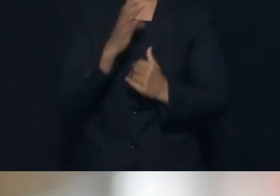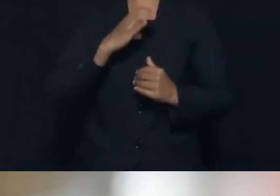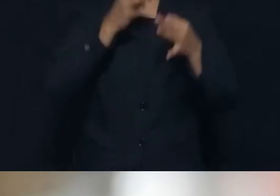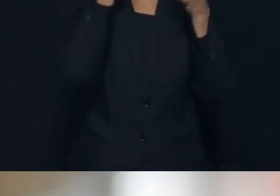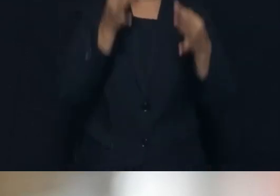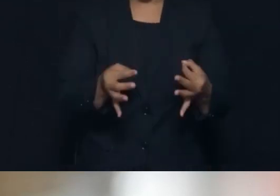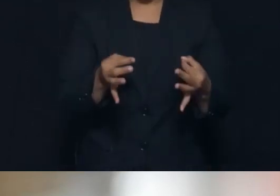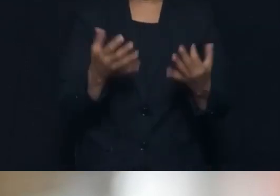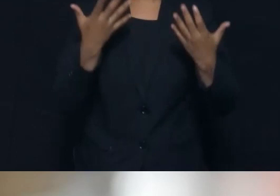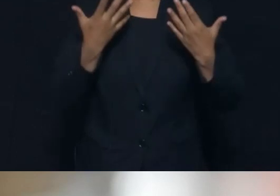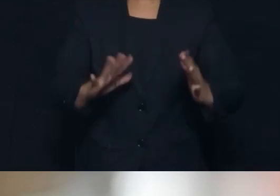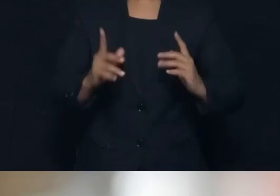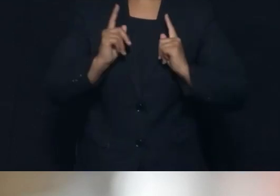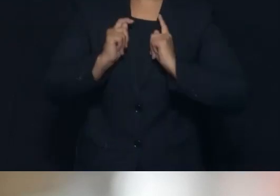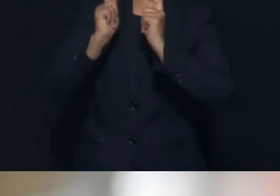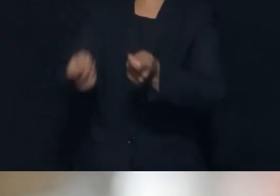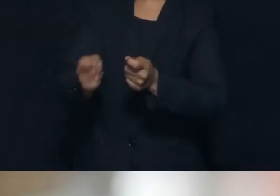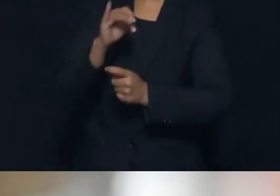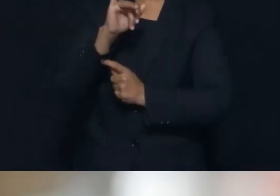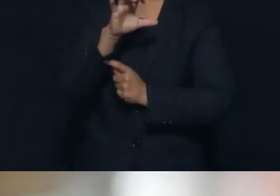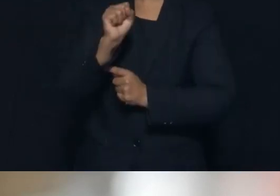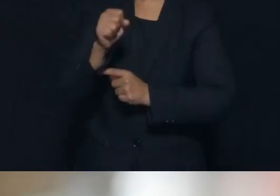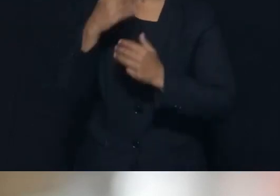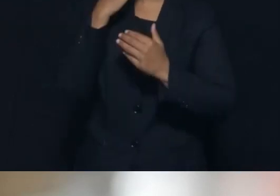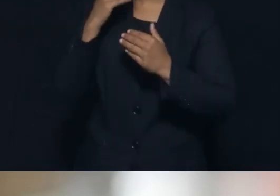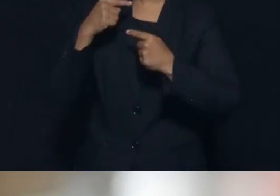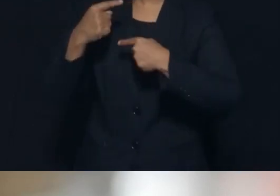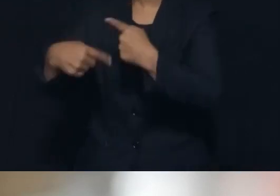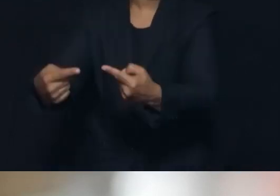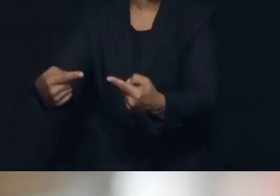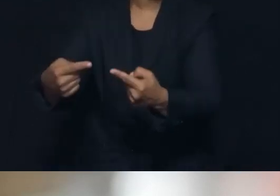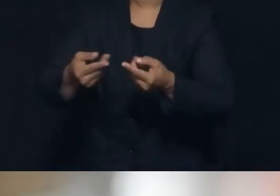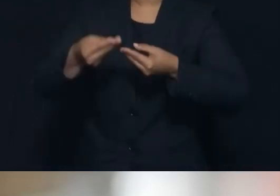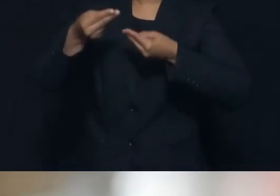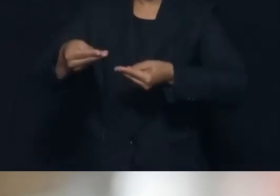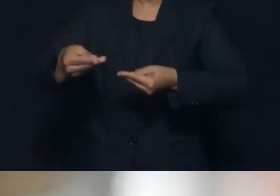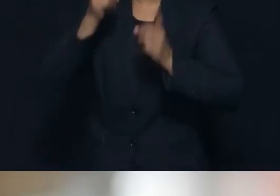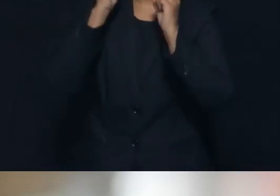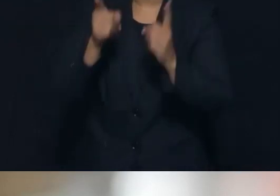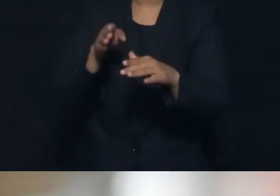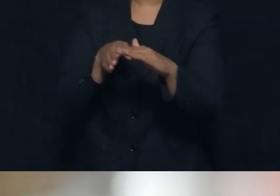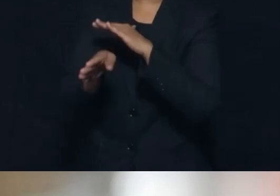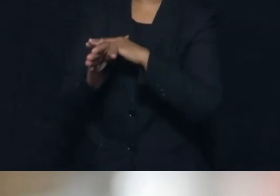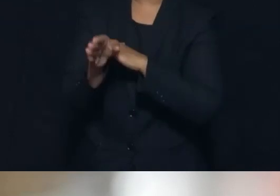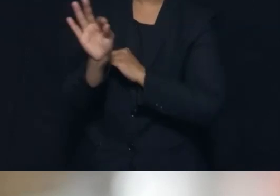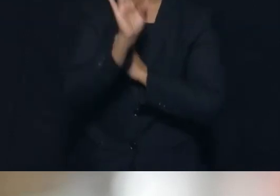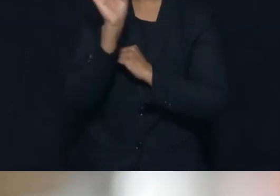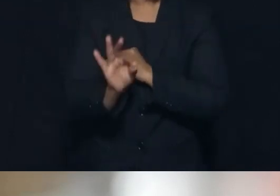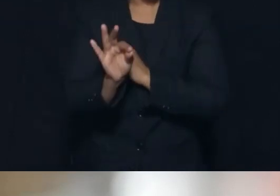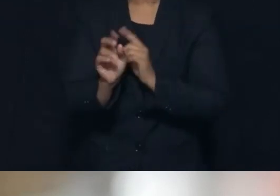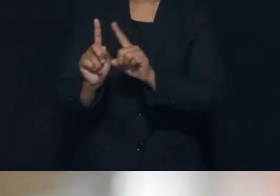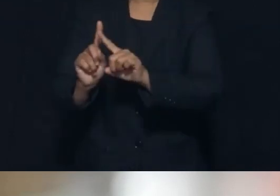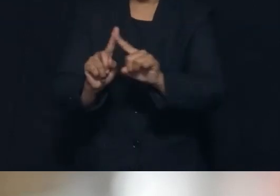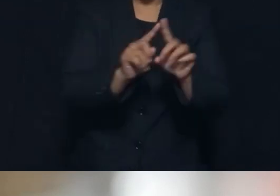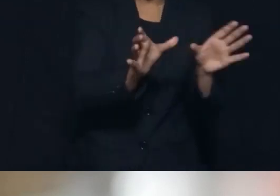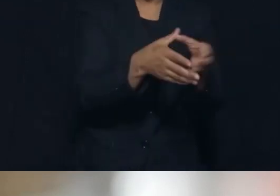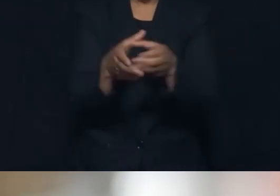We have EDF staff assisting those in the room who want to raise a questions.